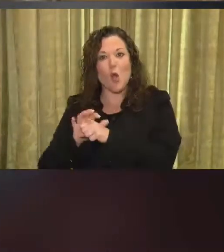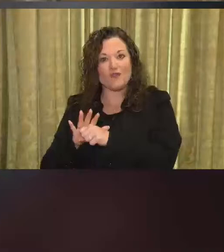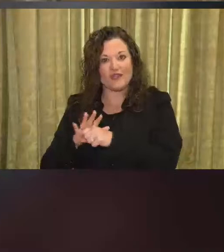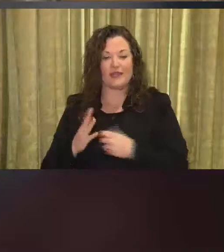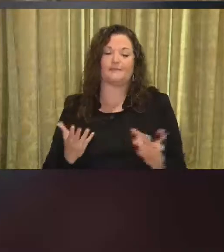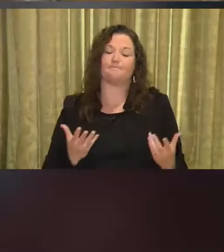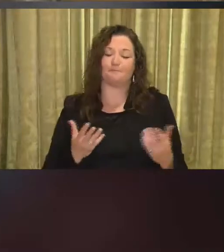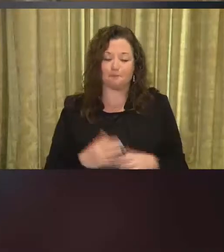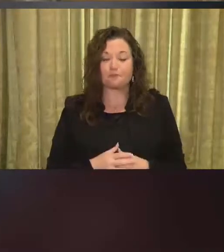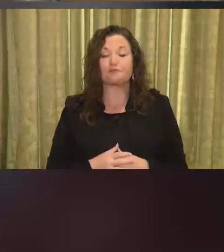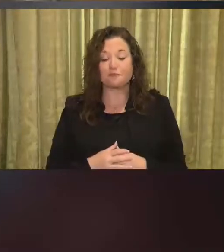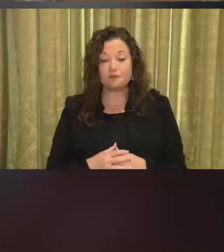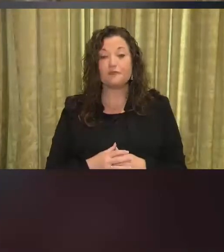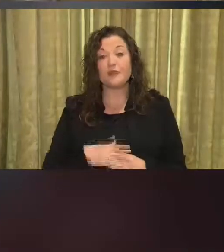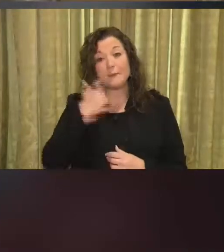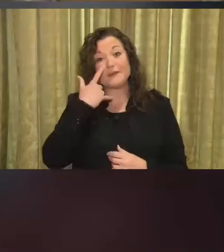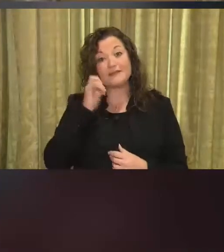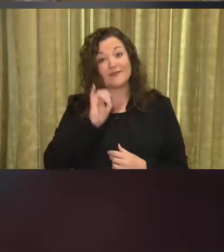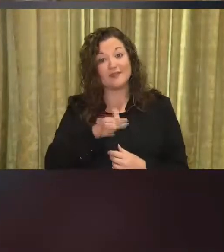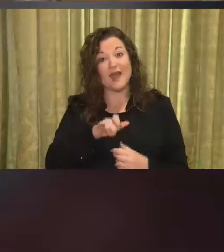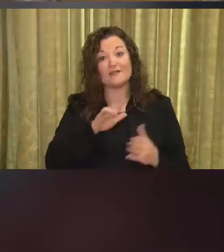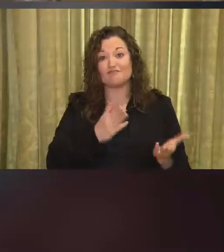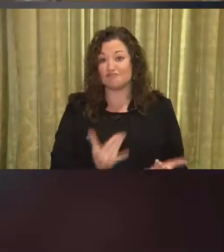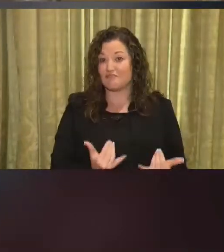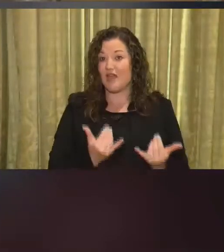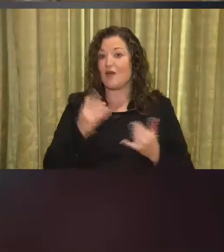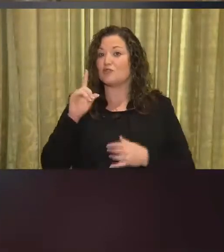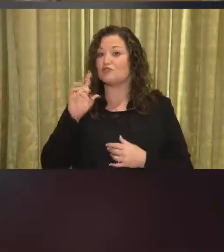And with that Doctor Romero, I know you've got some additional comments.